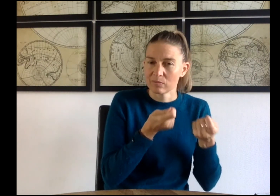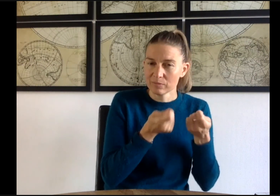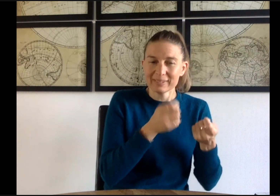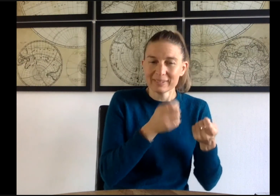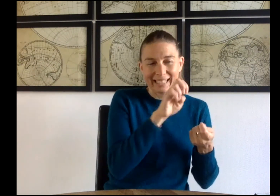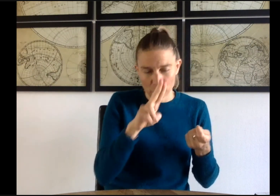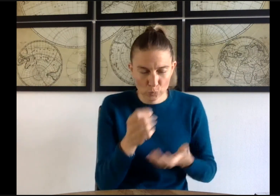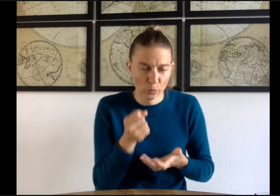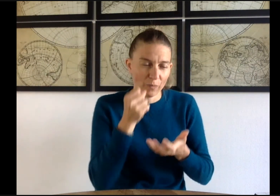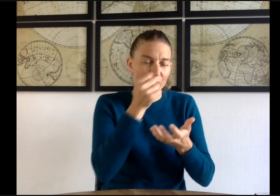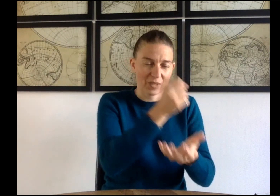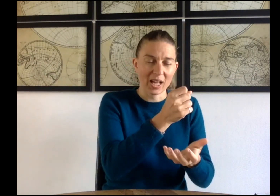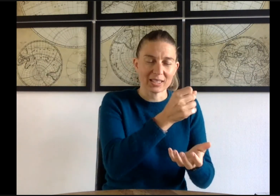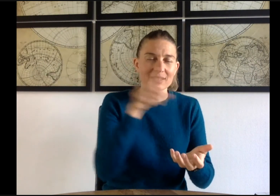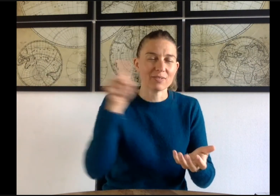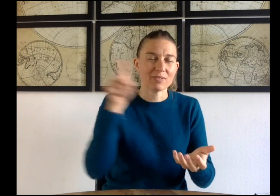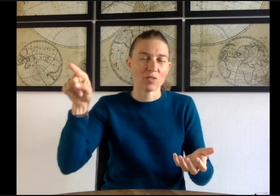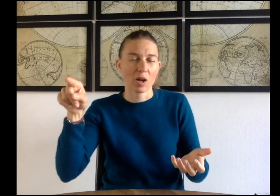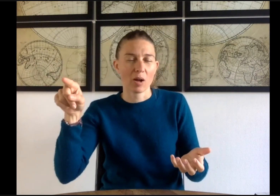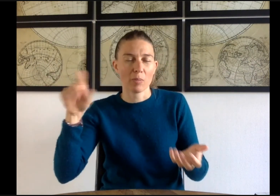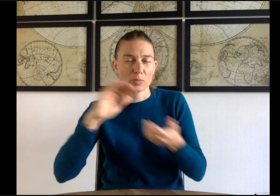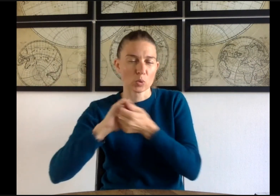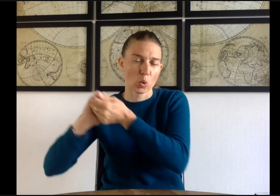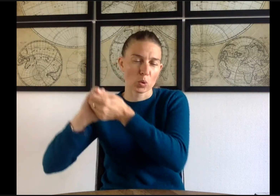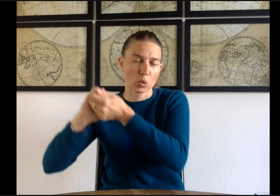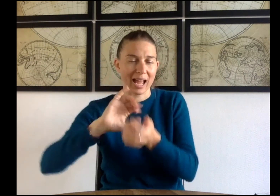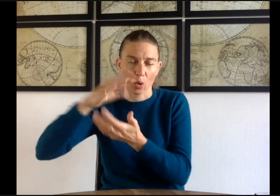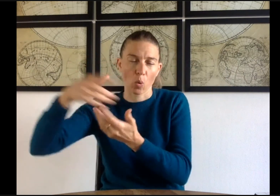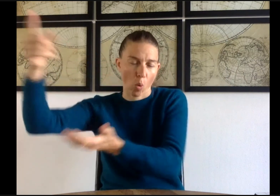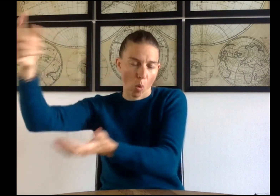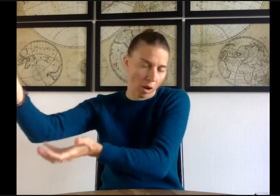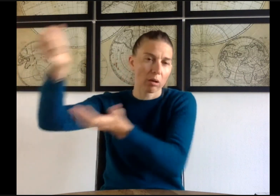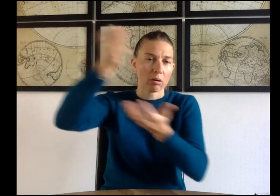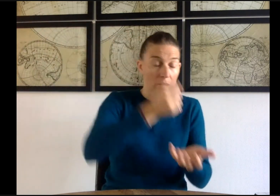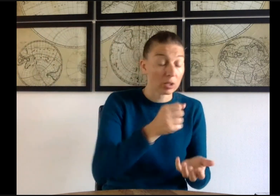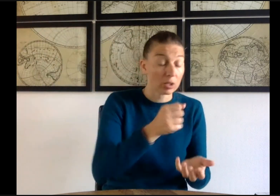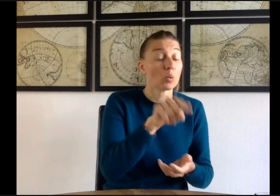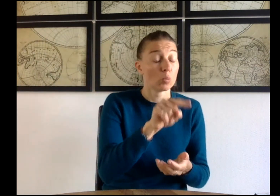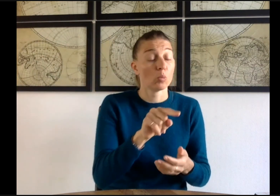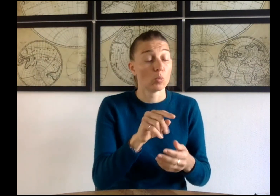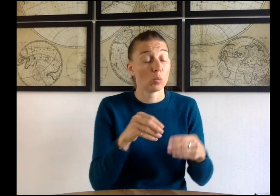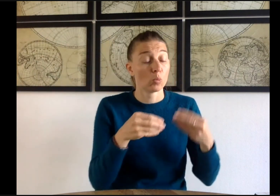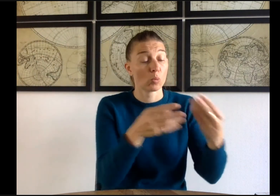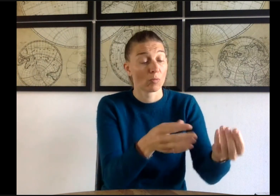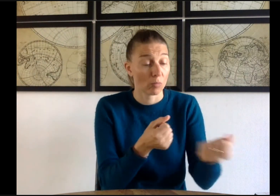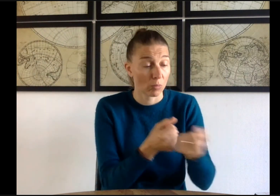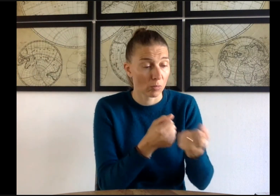coming from the Solidarity Corps and they offer support, so you'll see, you'll have to do certainly